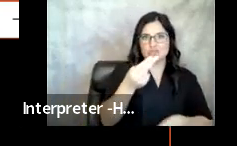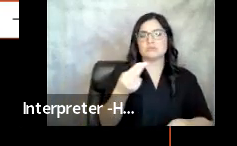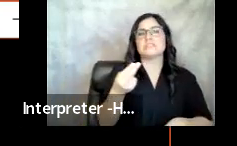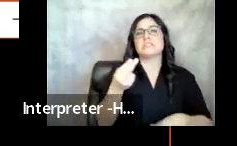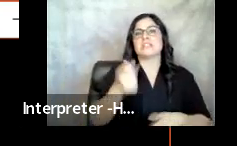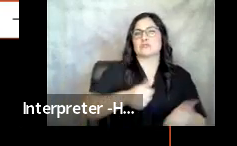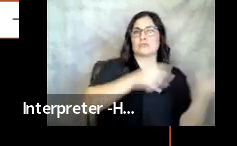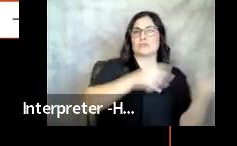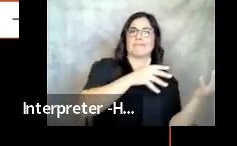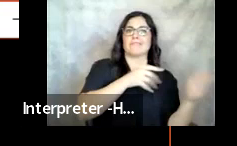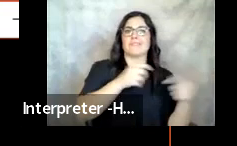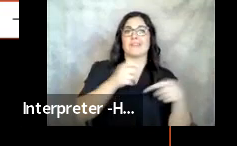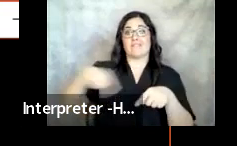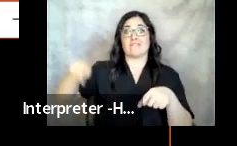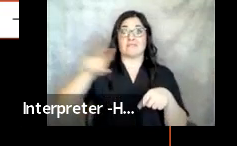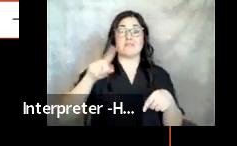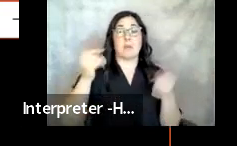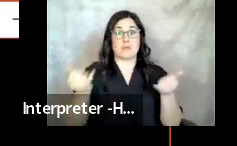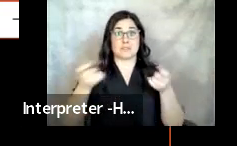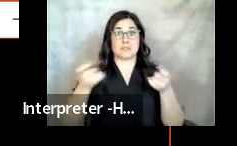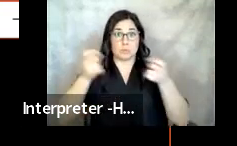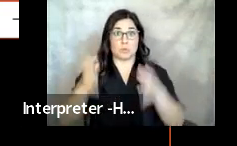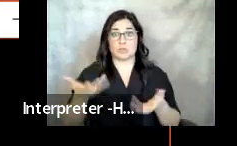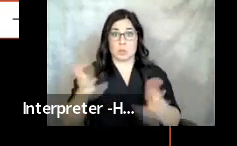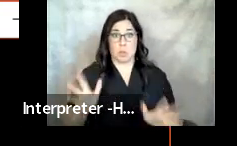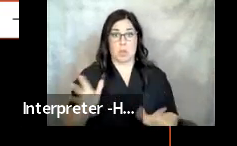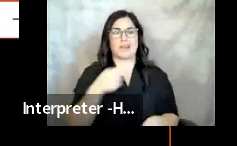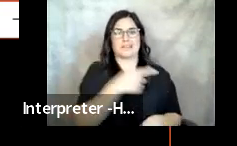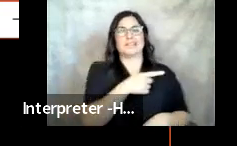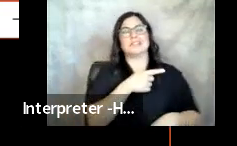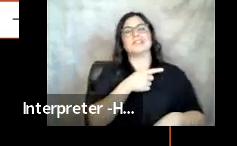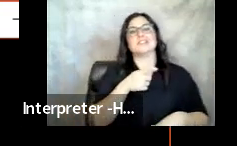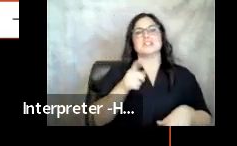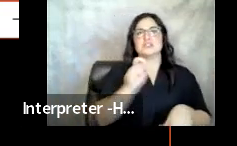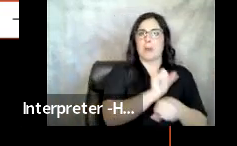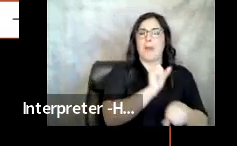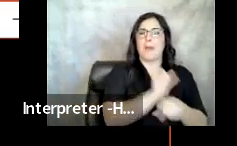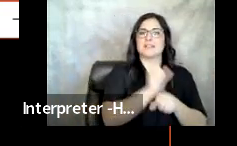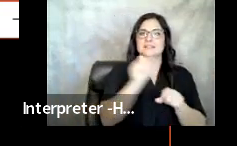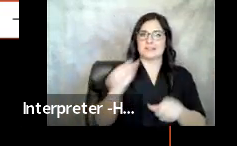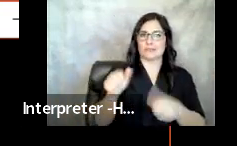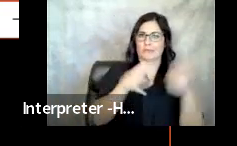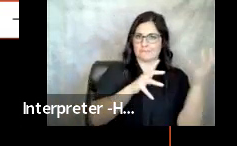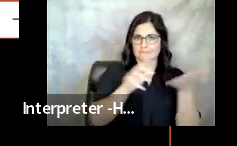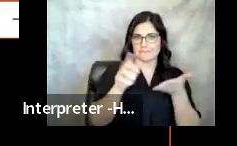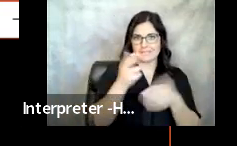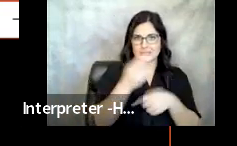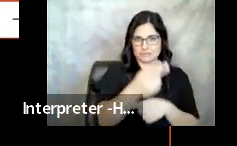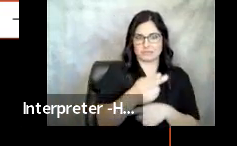To the rulers of the present. Now it's. It's really. Ham fisted. In 1984. He literally.